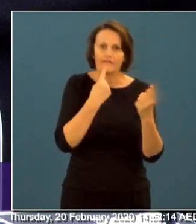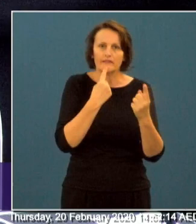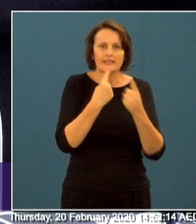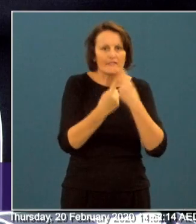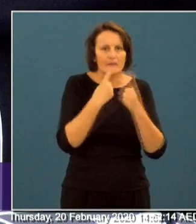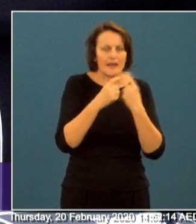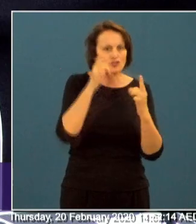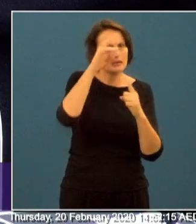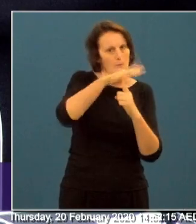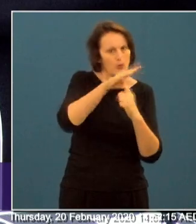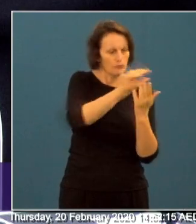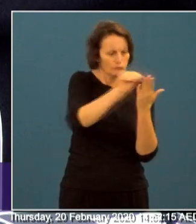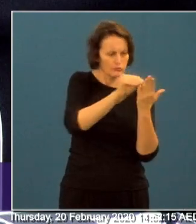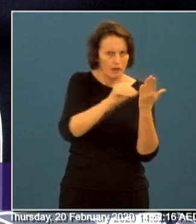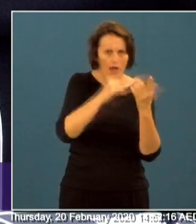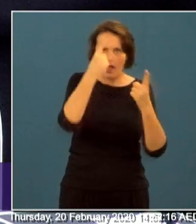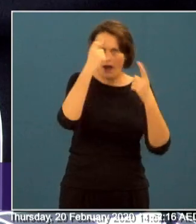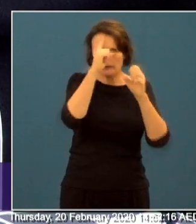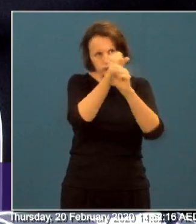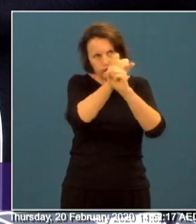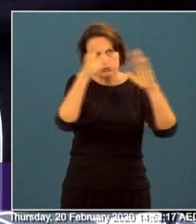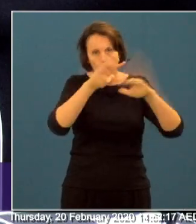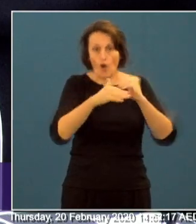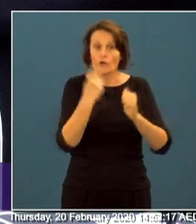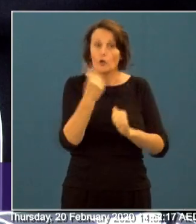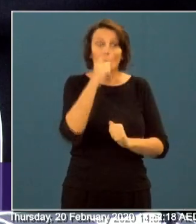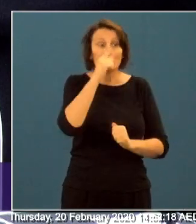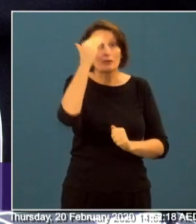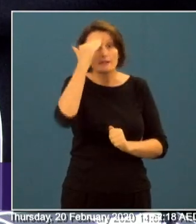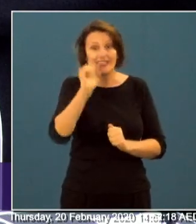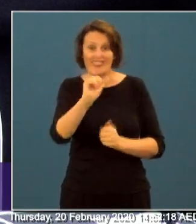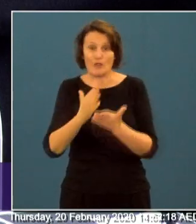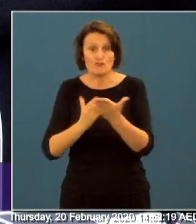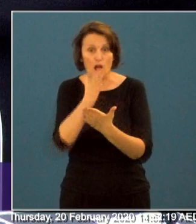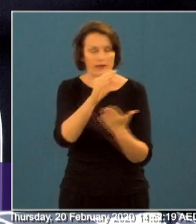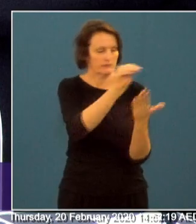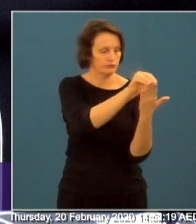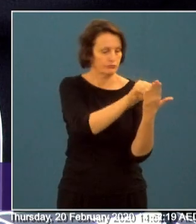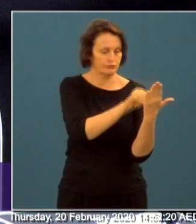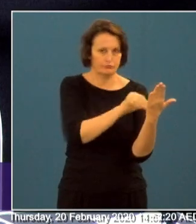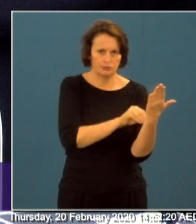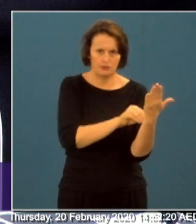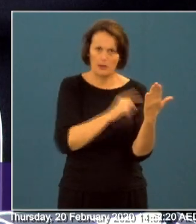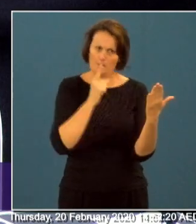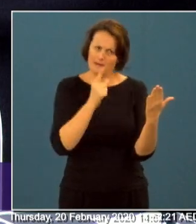foundations and principles, including the rights for people with intellectual disability, to expect the highest standard of health care.